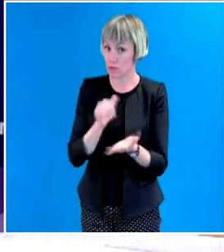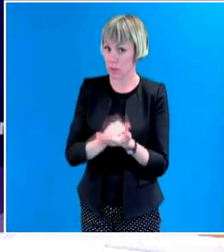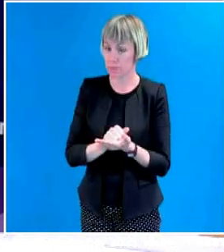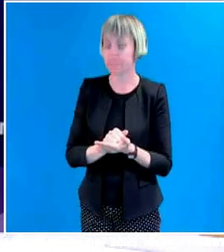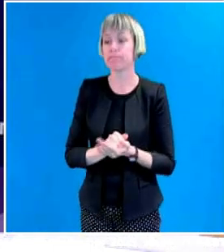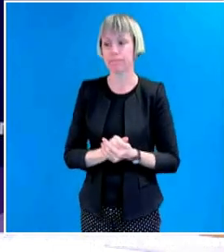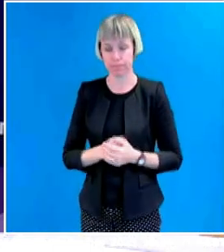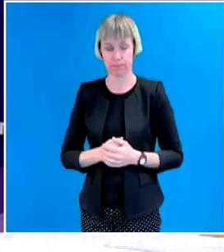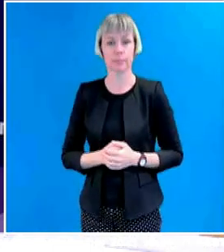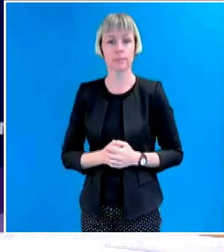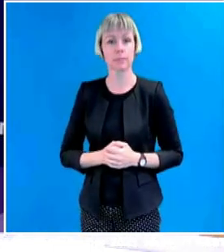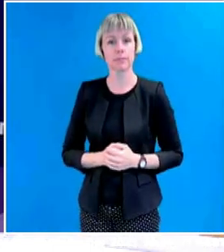Thank you.